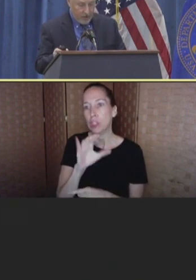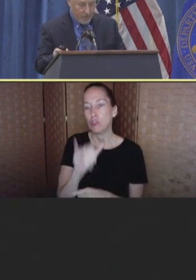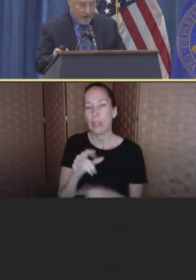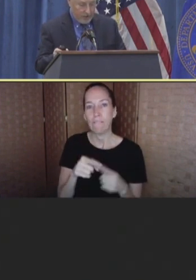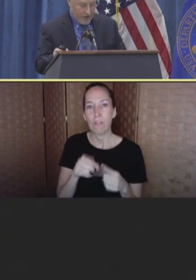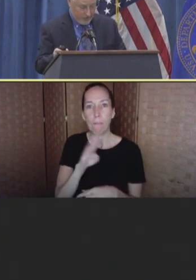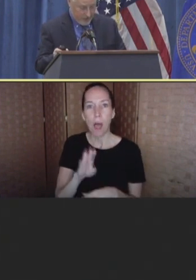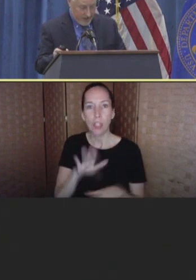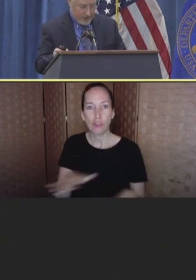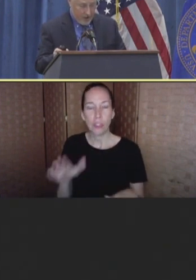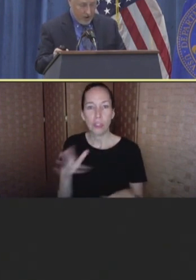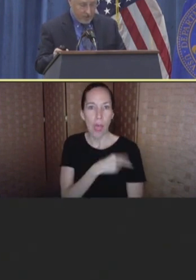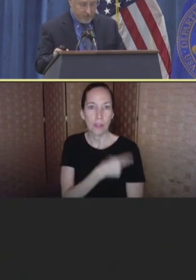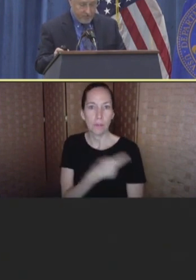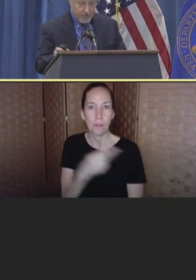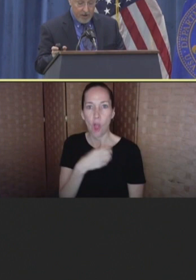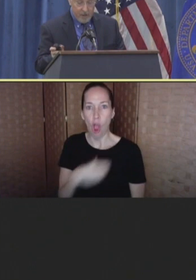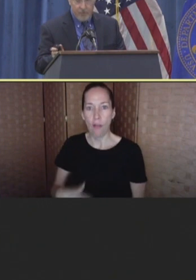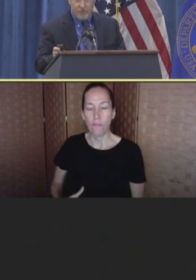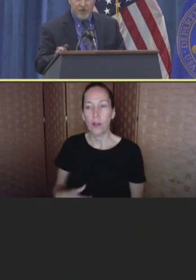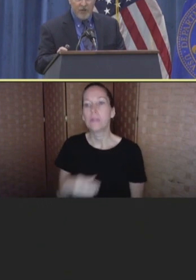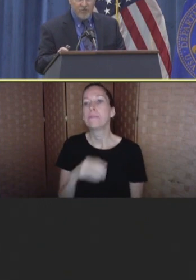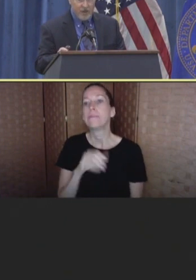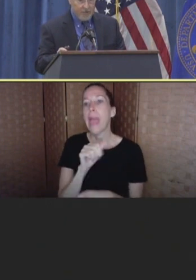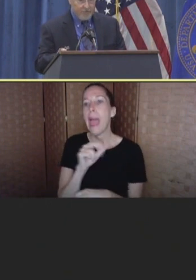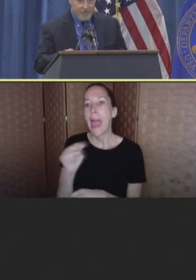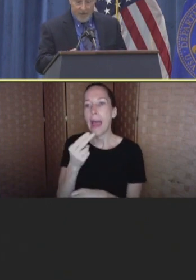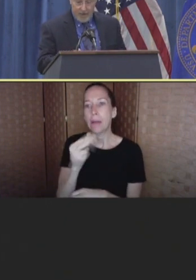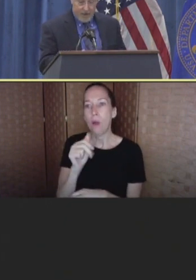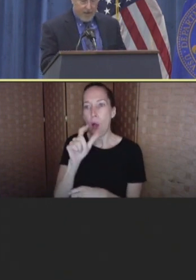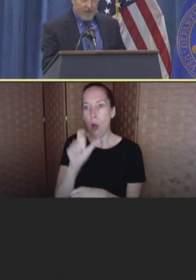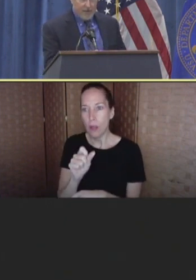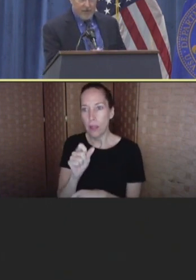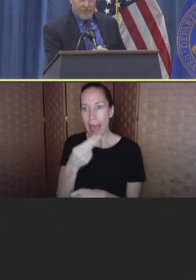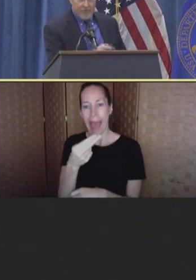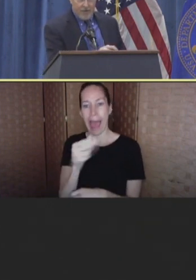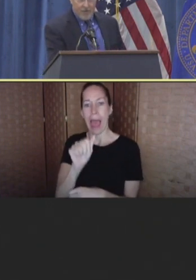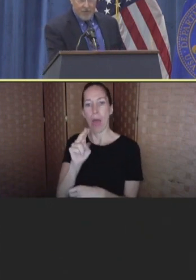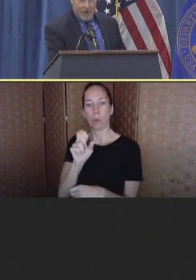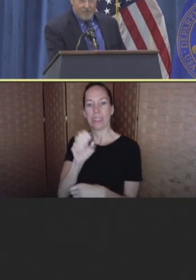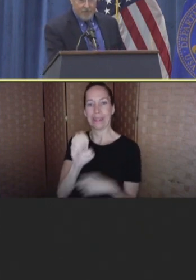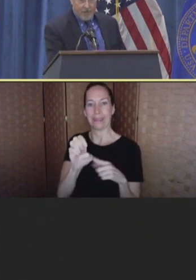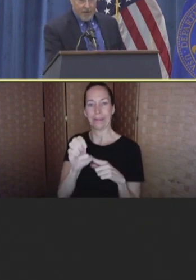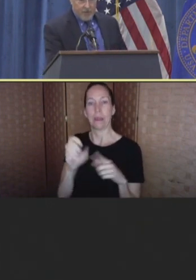by Dr. Anne Hause from CDC.